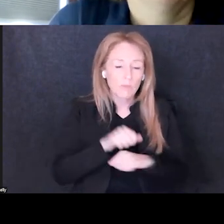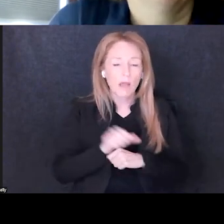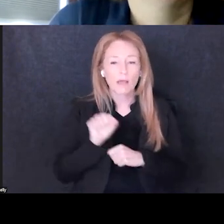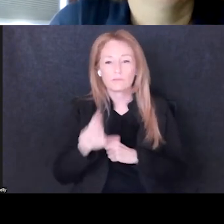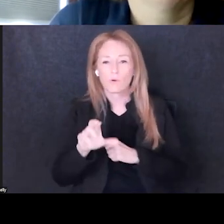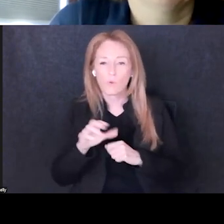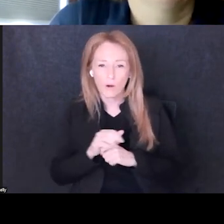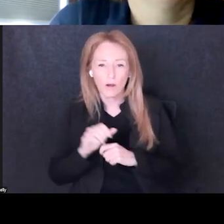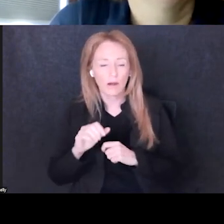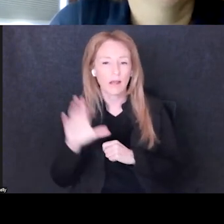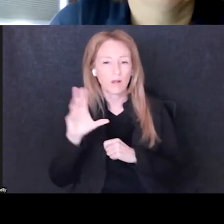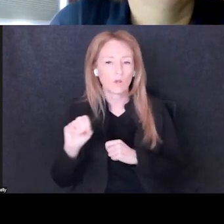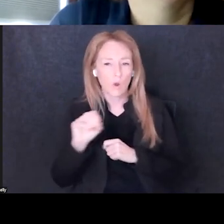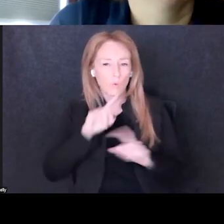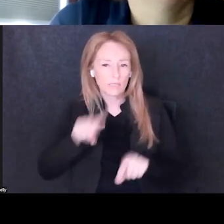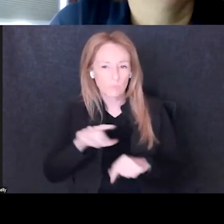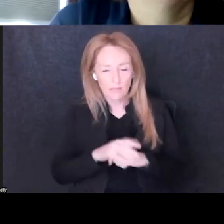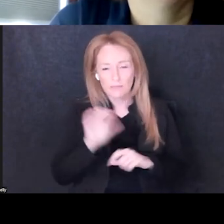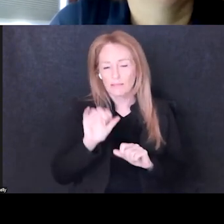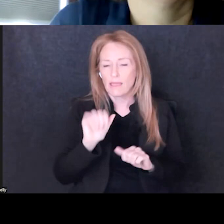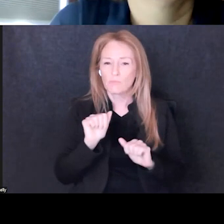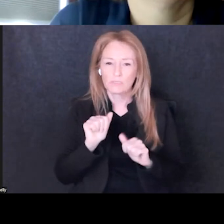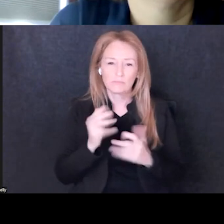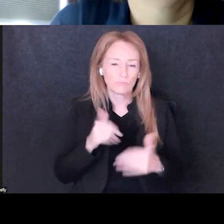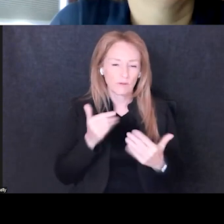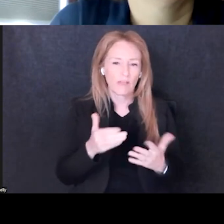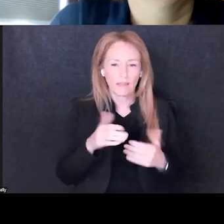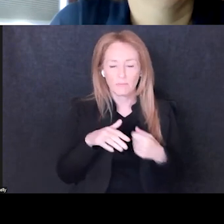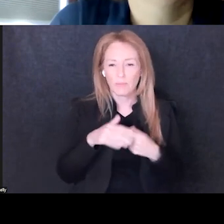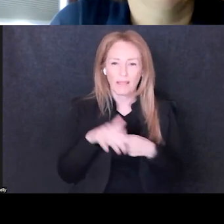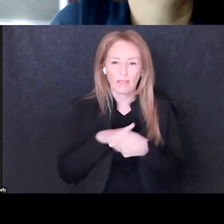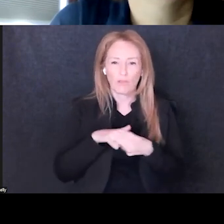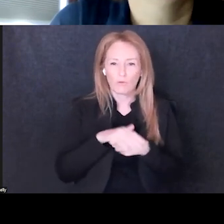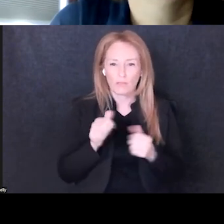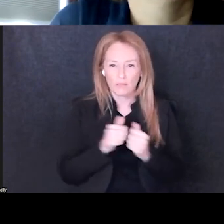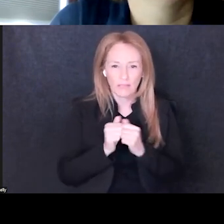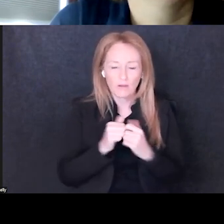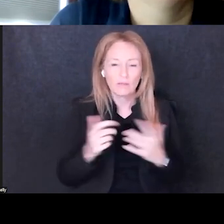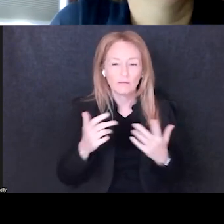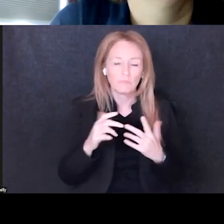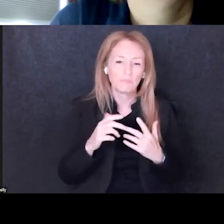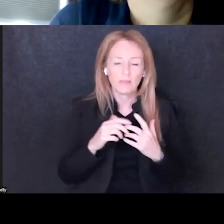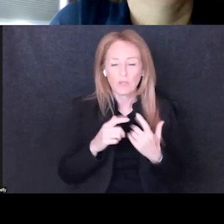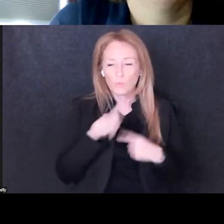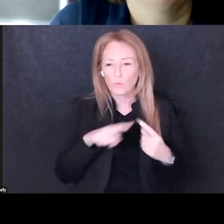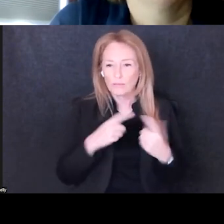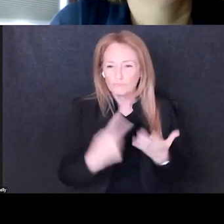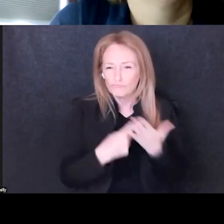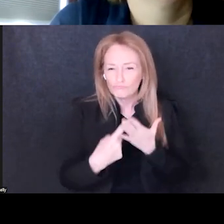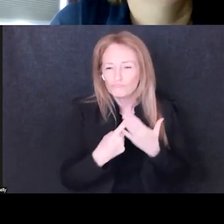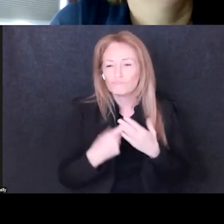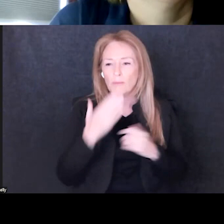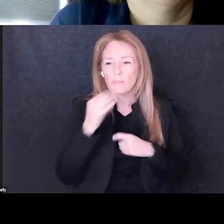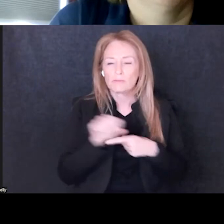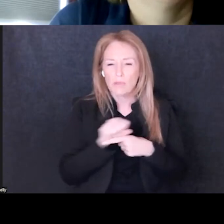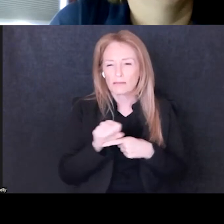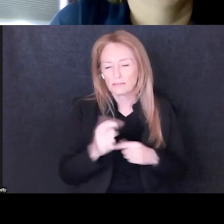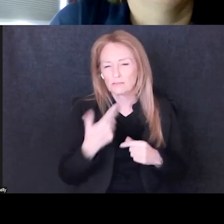THAT WILL ALL BE COMING OUT SOON.